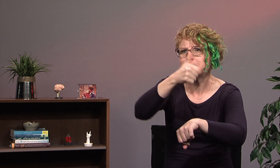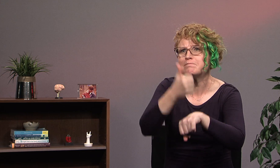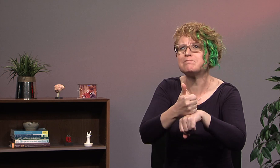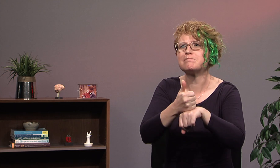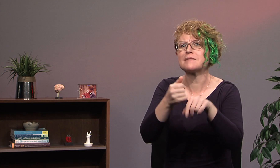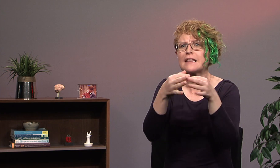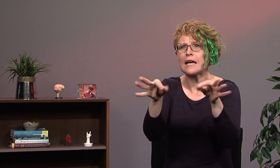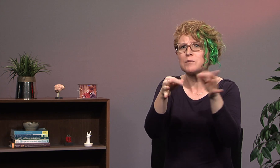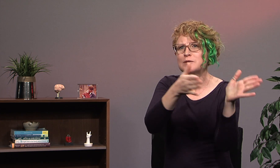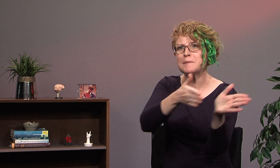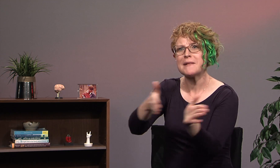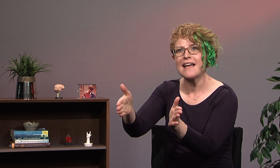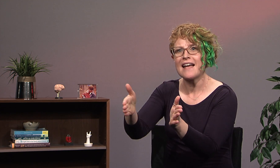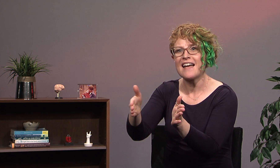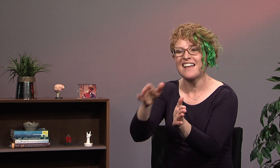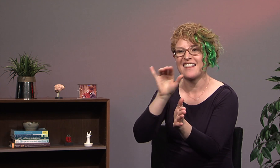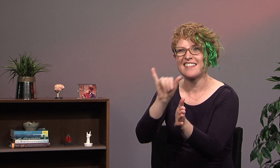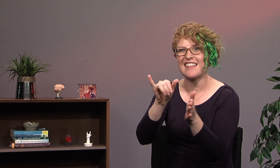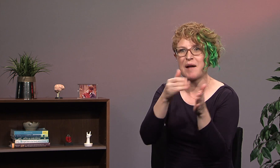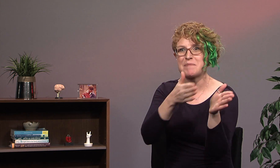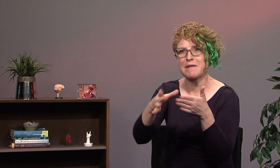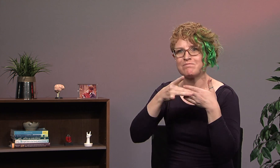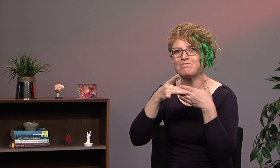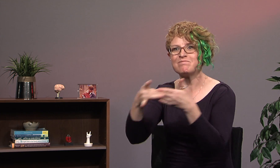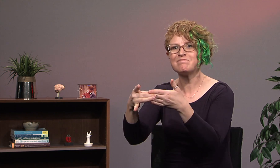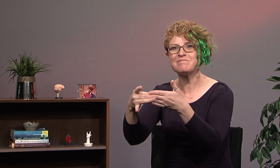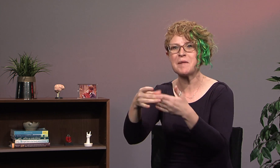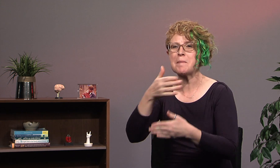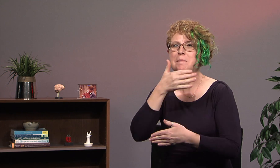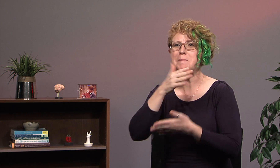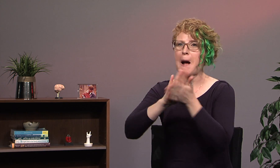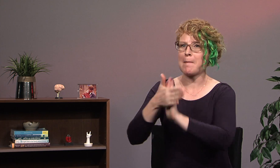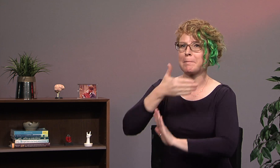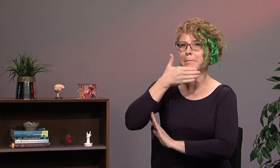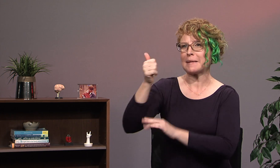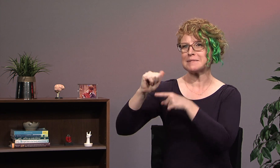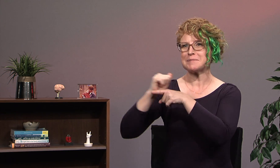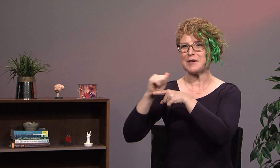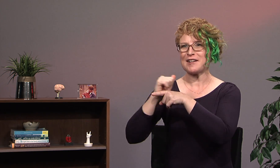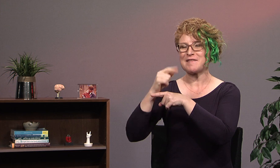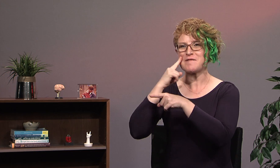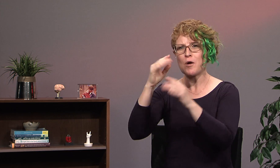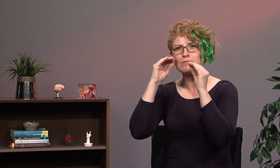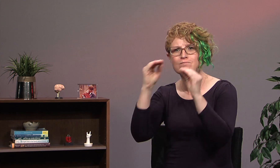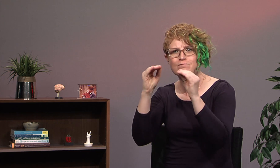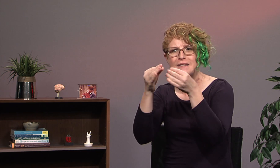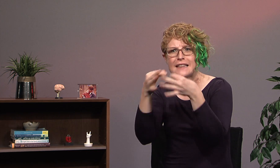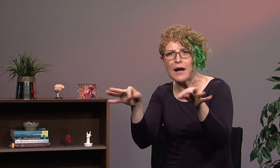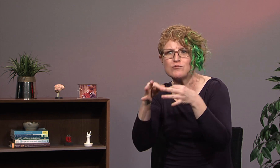to language planning. A clear language plan provides the structure to monitor language acquisition, growth,